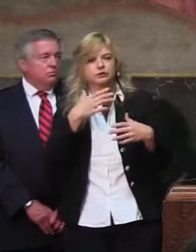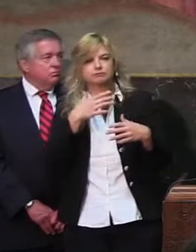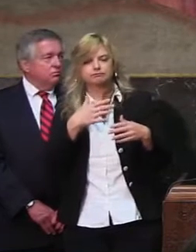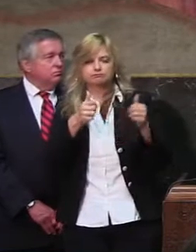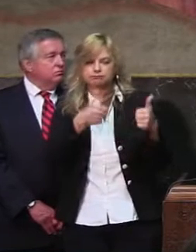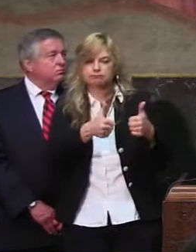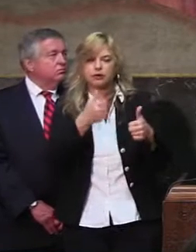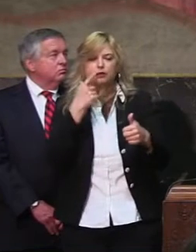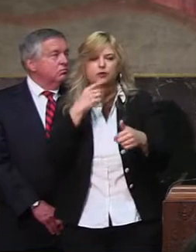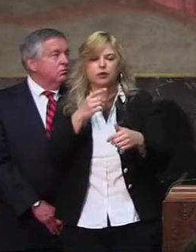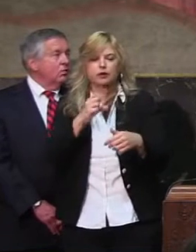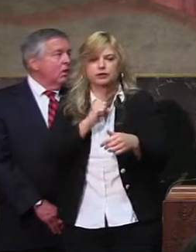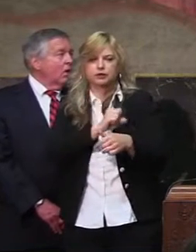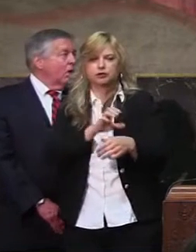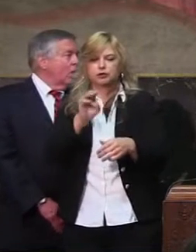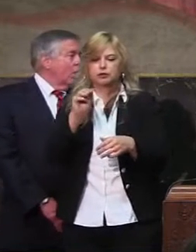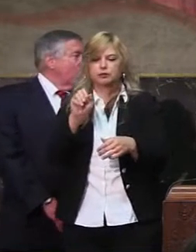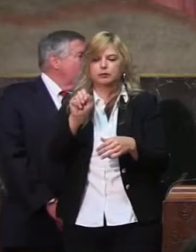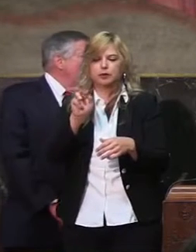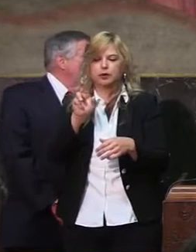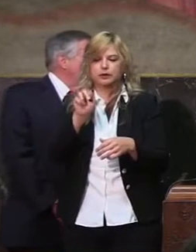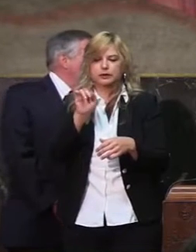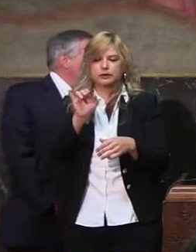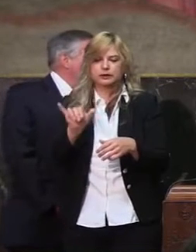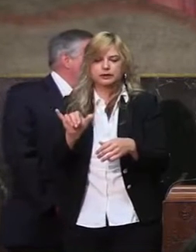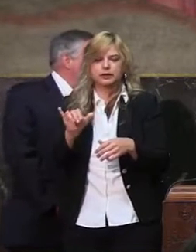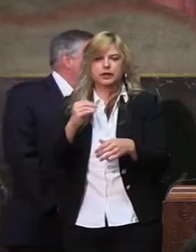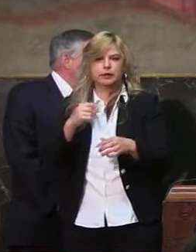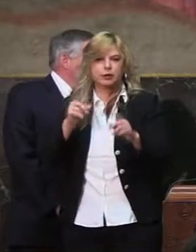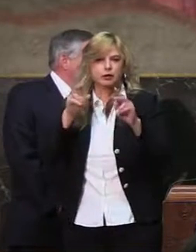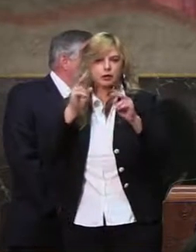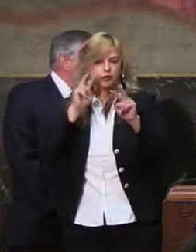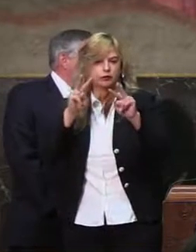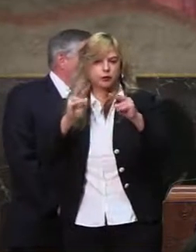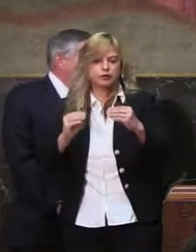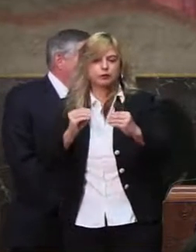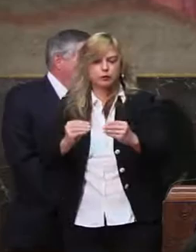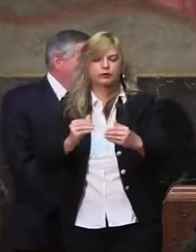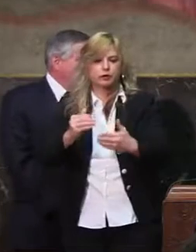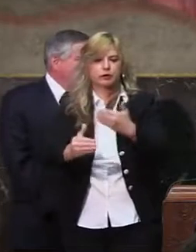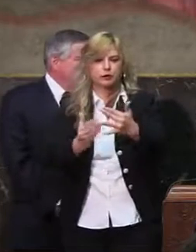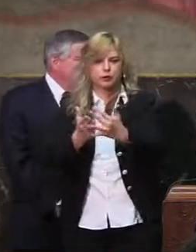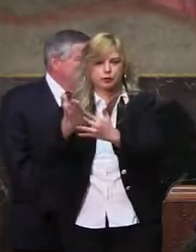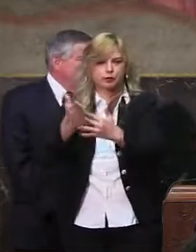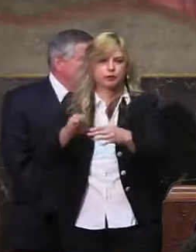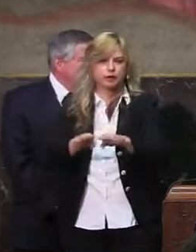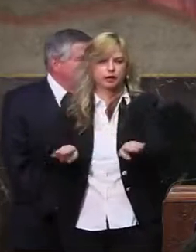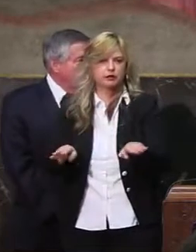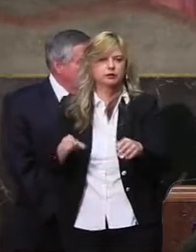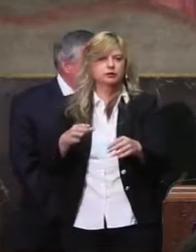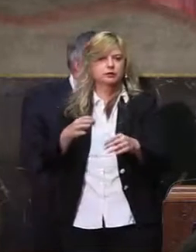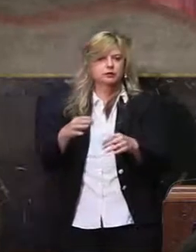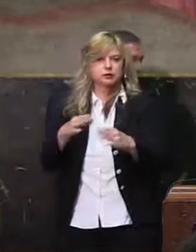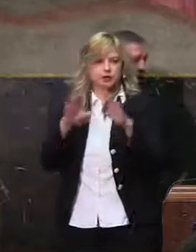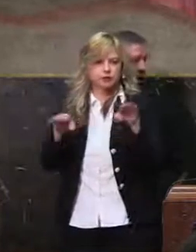board over the next couple of days in the house and finishing up this session so again thank you.